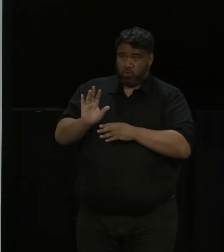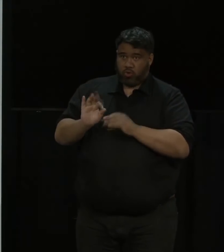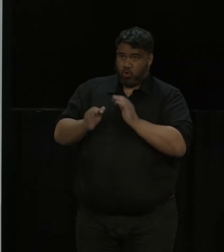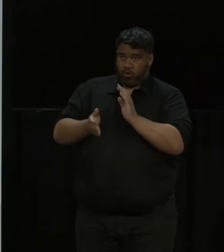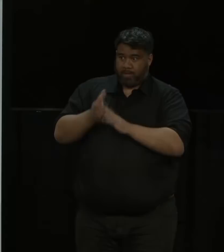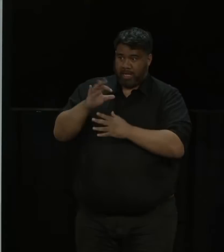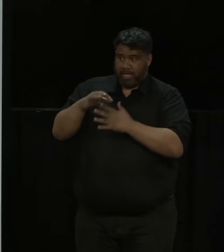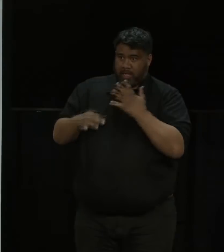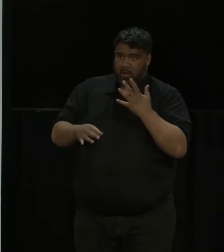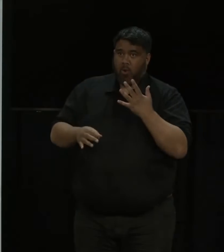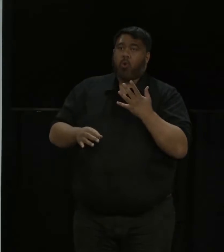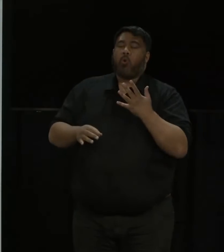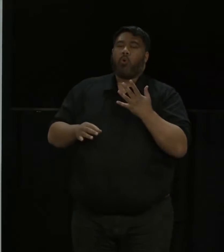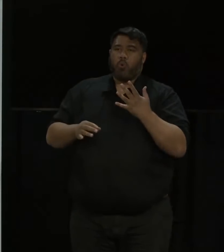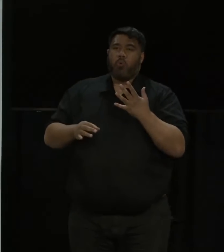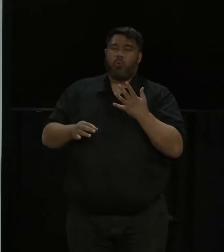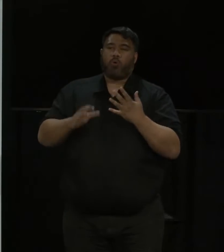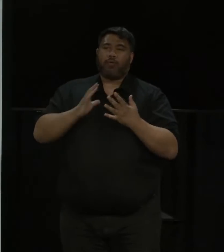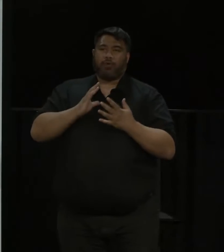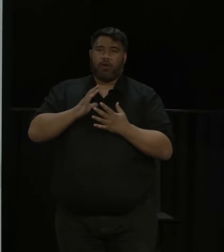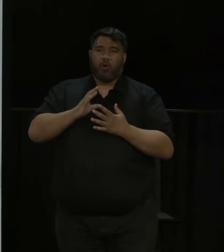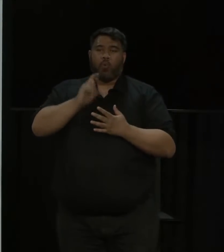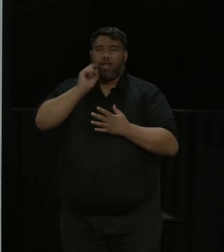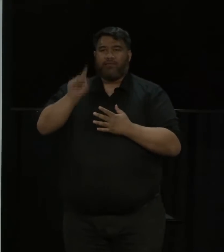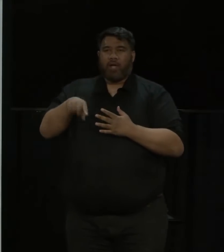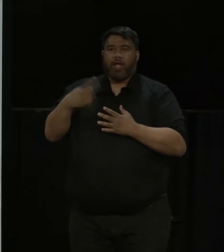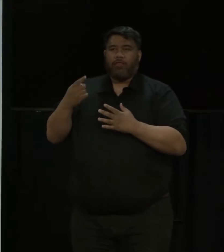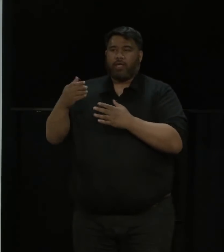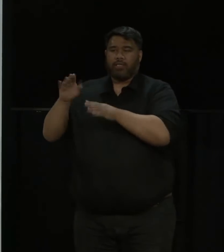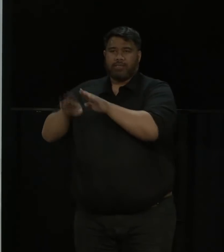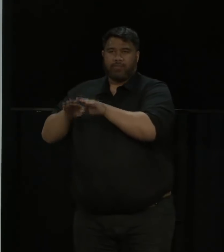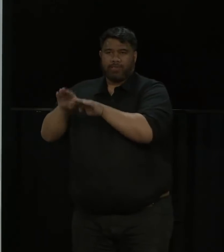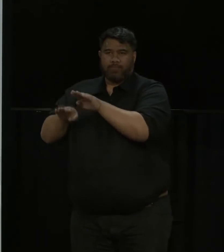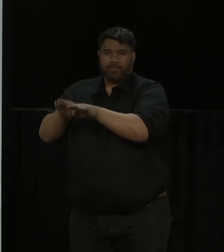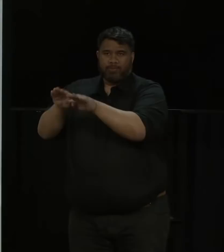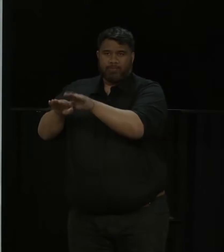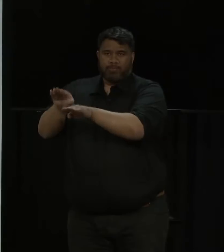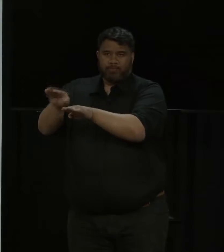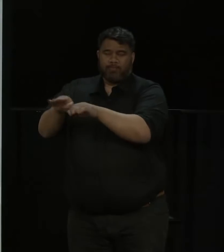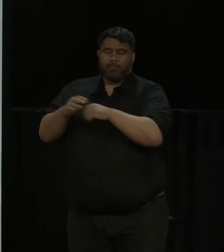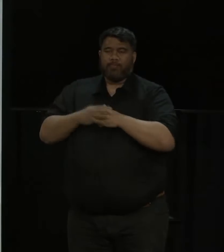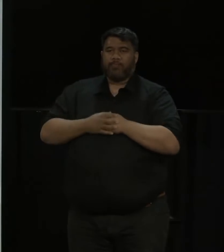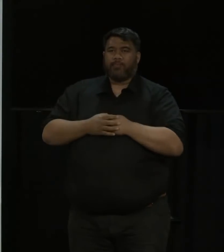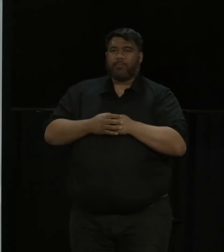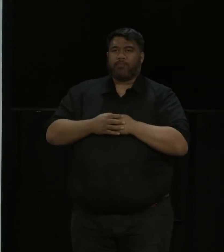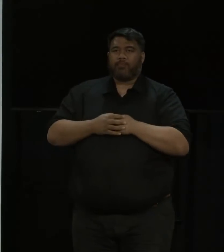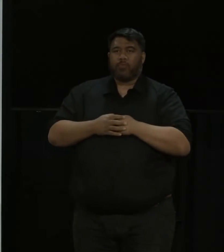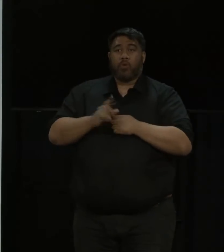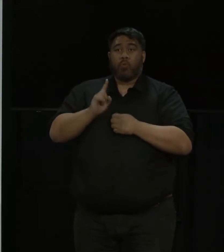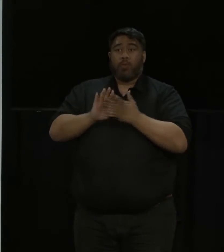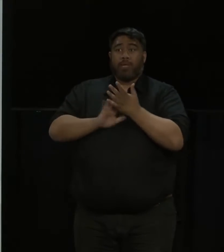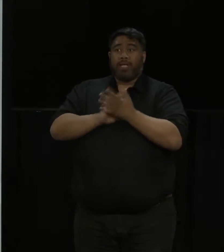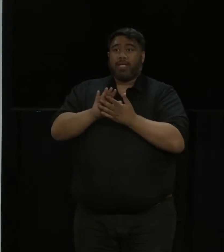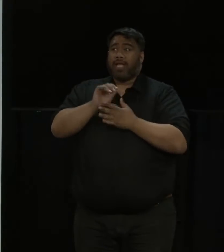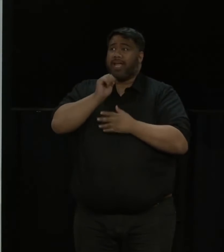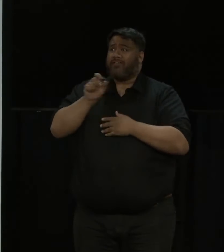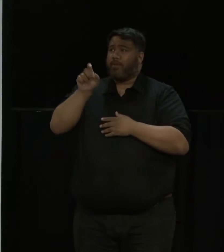risk pathway but are still permitted to enter New Zealand under current water settings